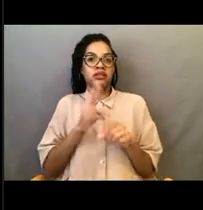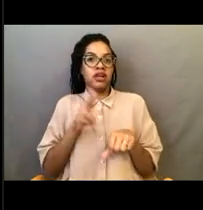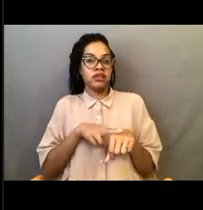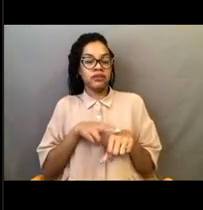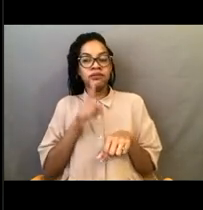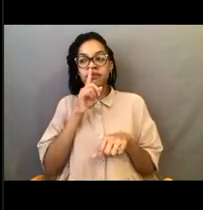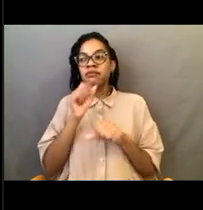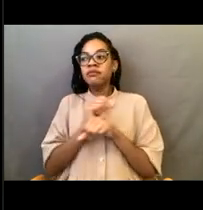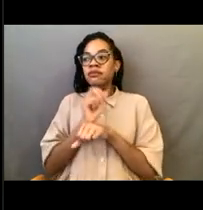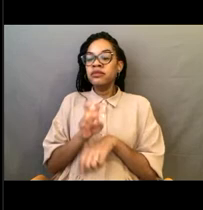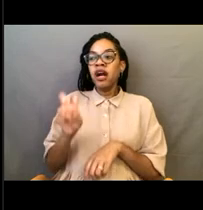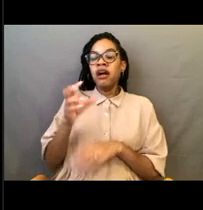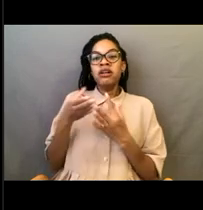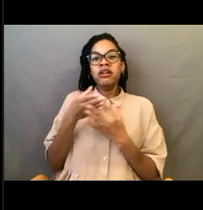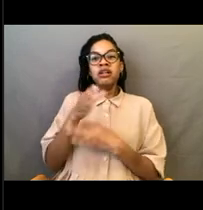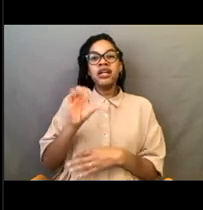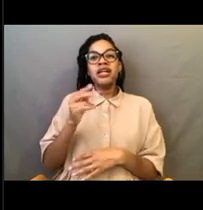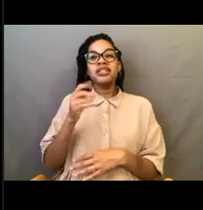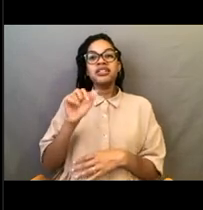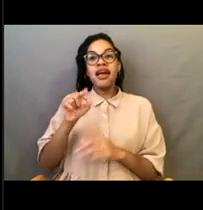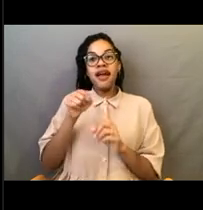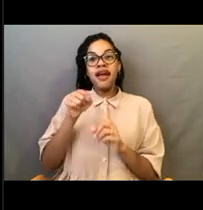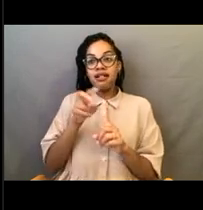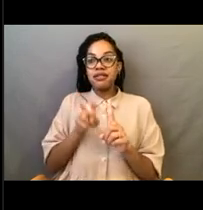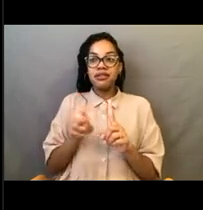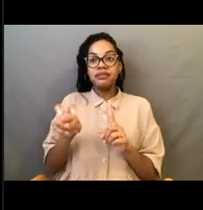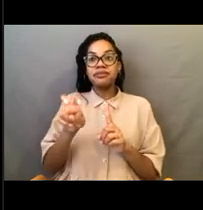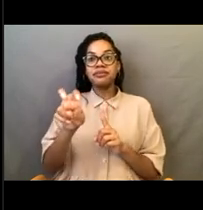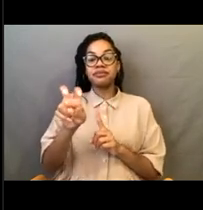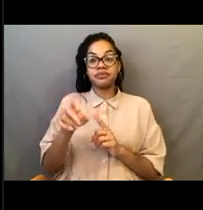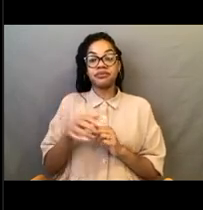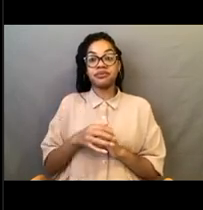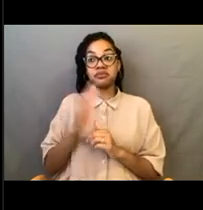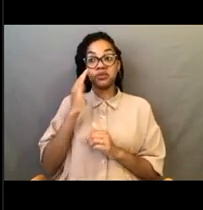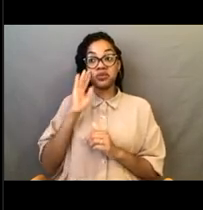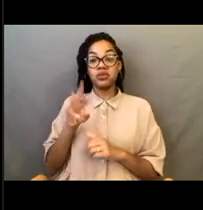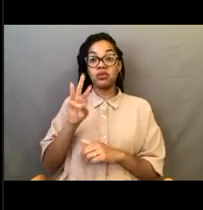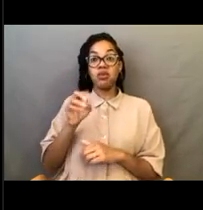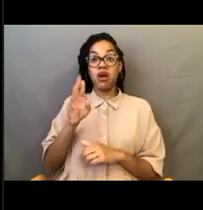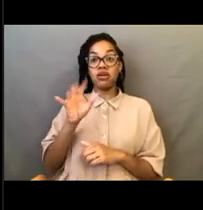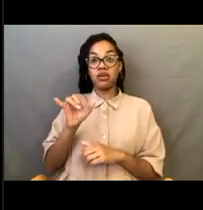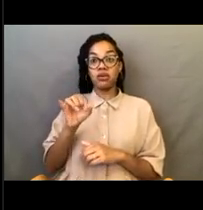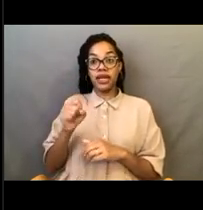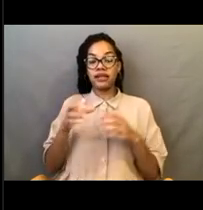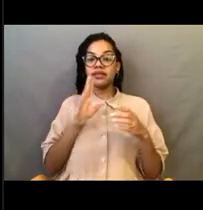So as you know, thinking about kind of the interconnectedness of waterways, that was when that canal was put in